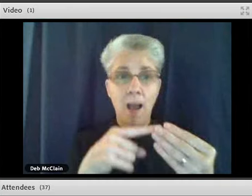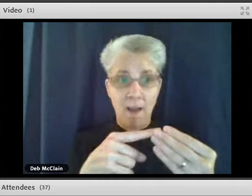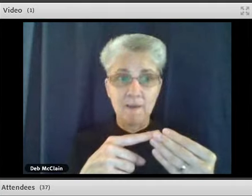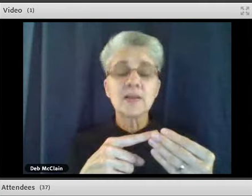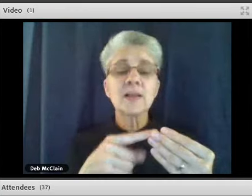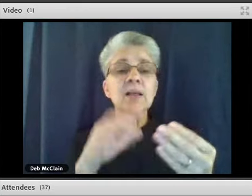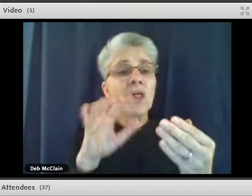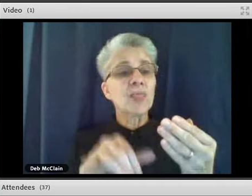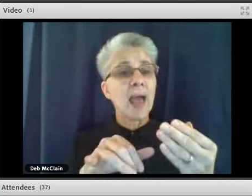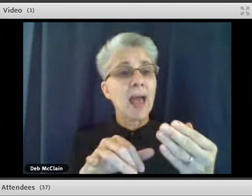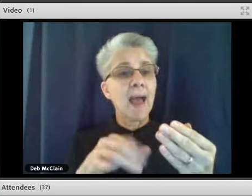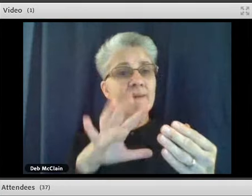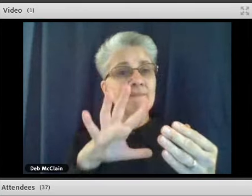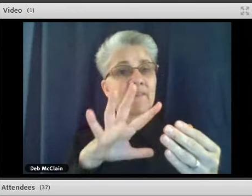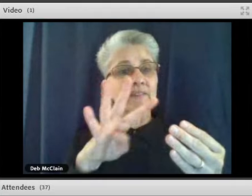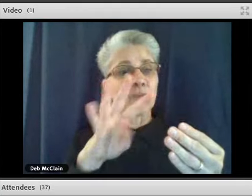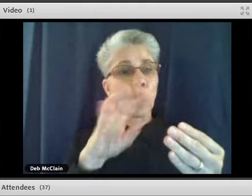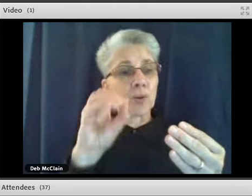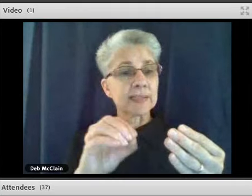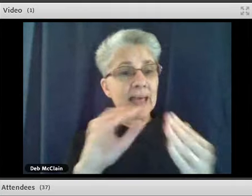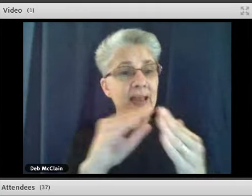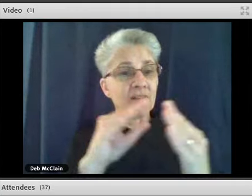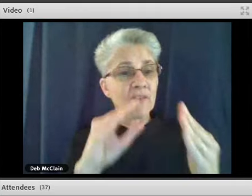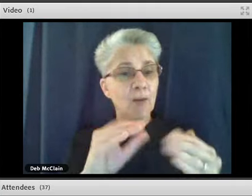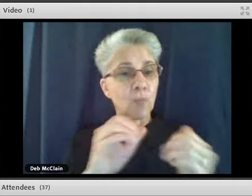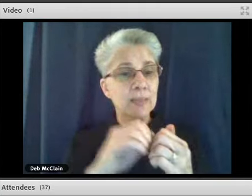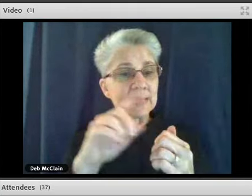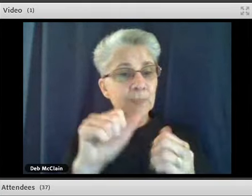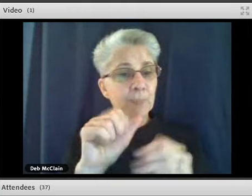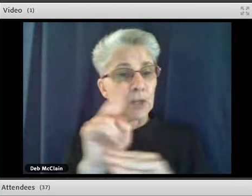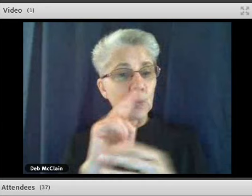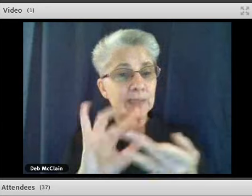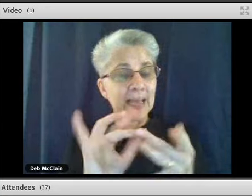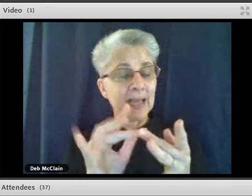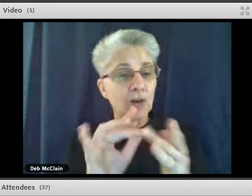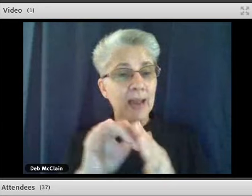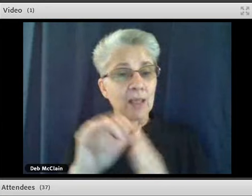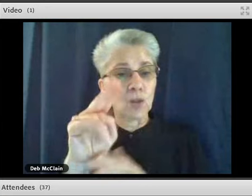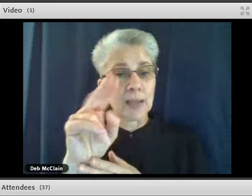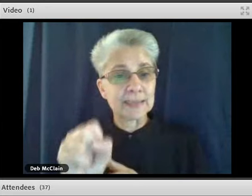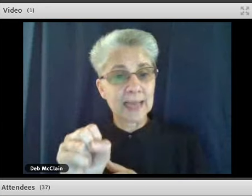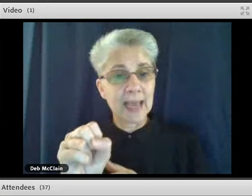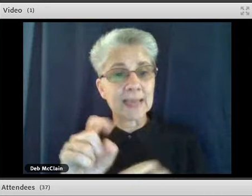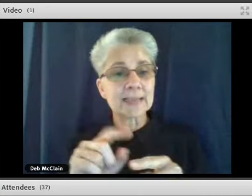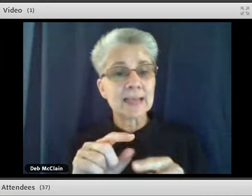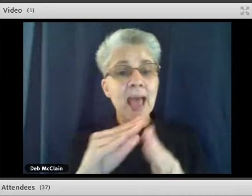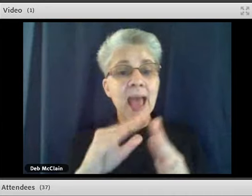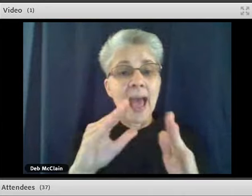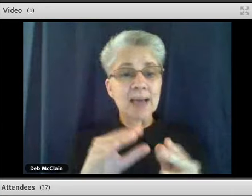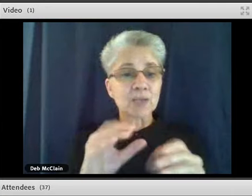that I think we need to be aware of, is that 54% of households with a disability use the Internet in the USA.